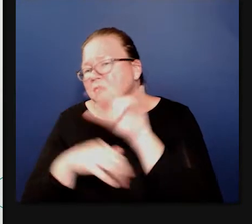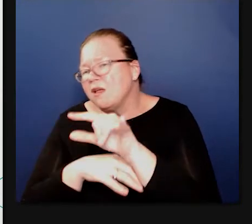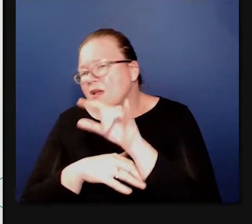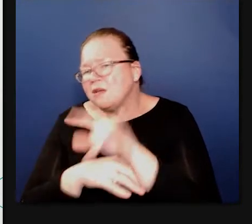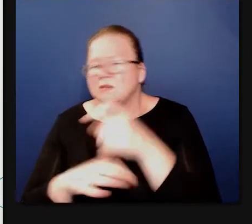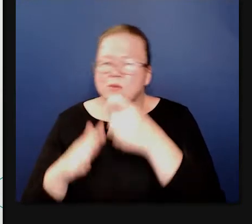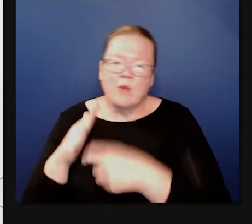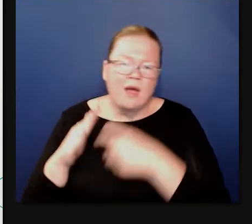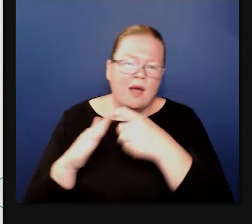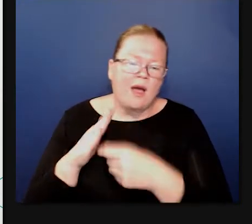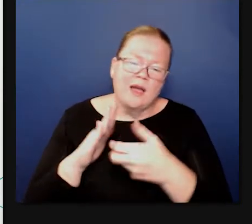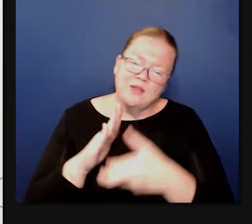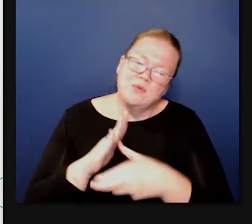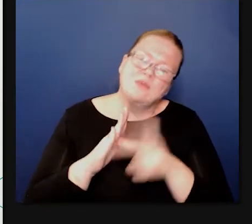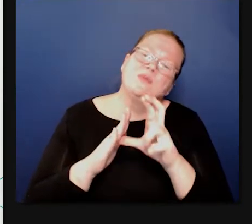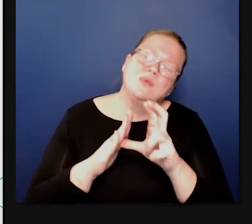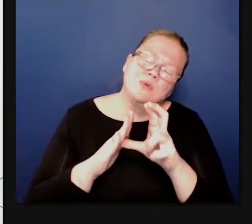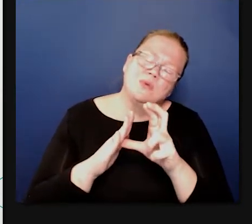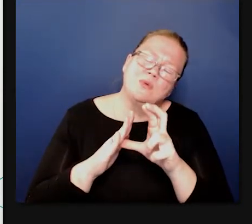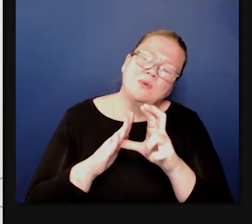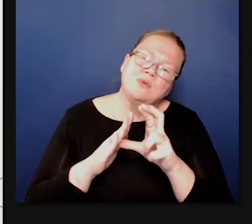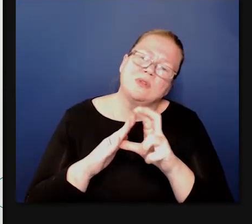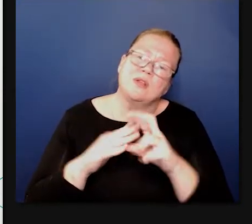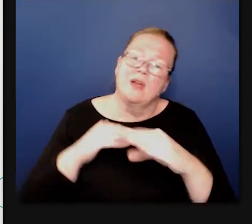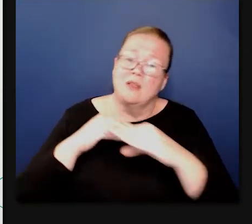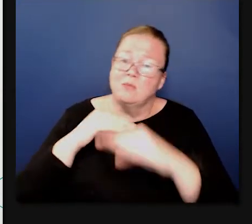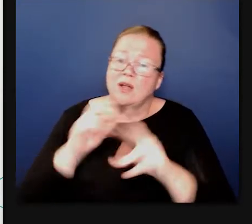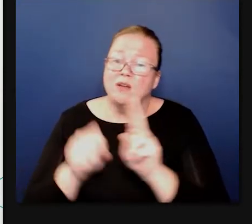The reviews, the platforms that they're using,